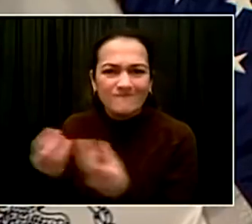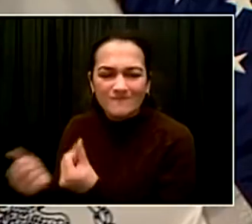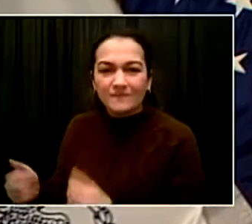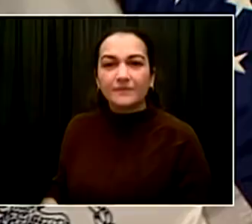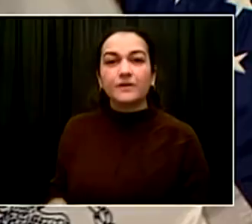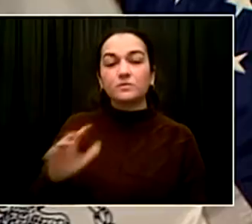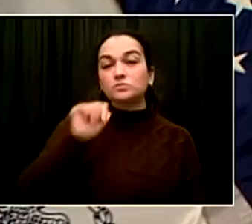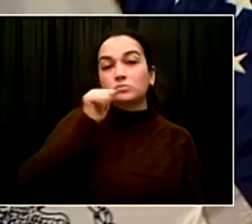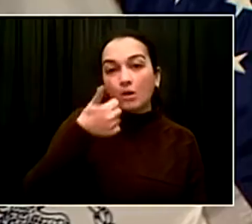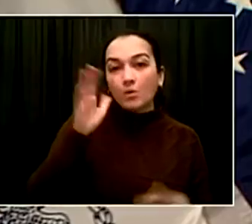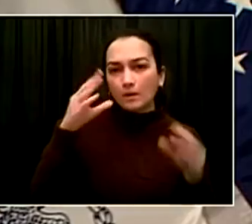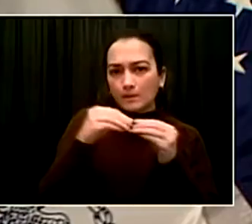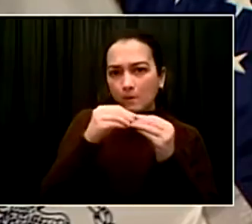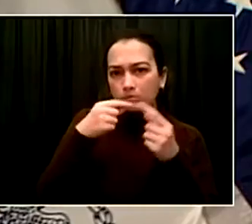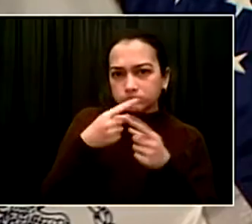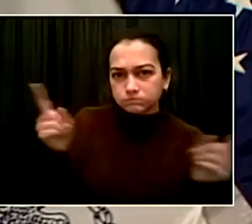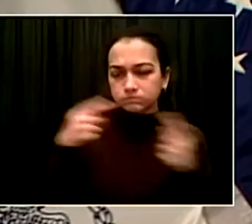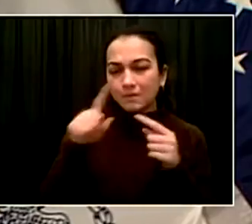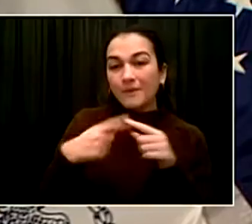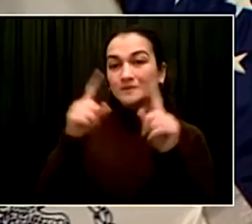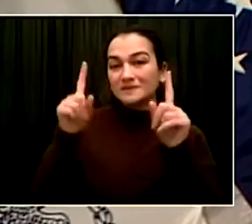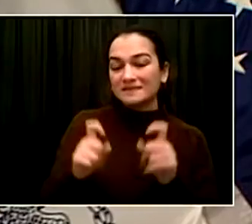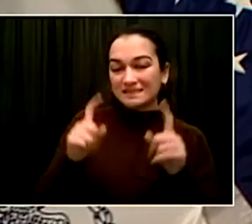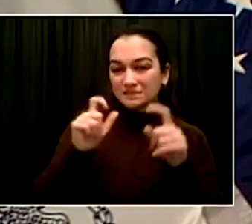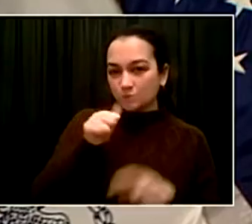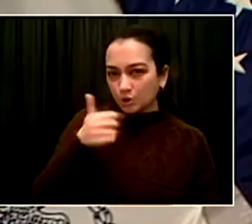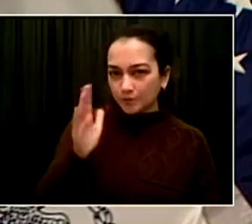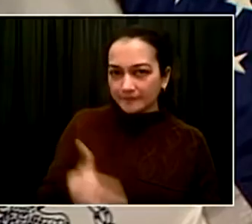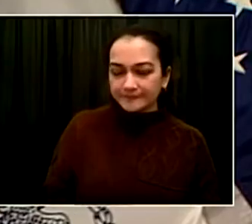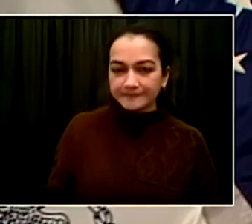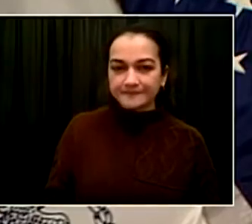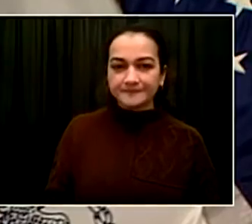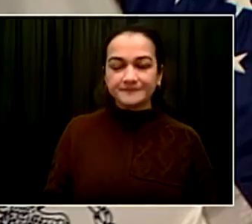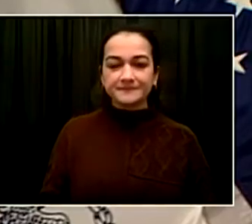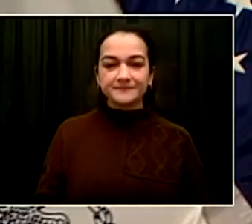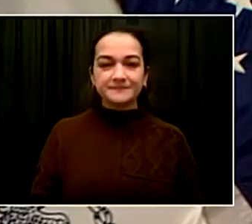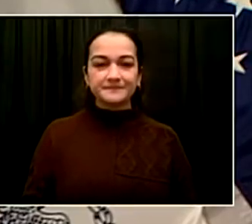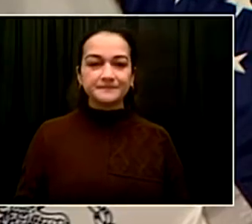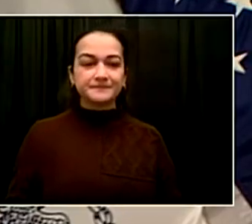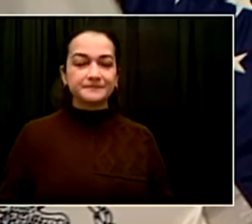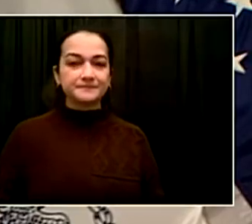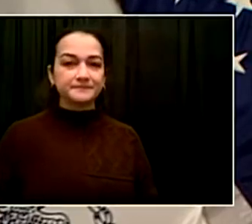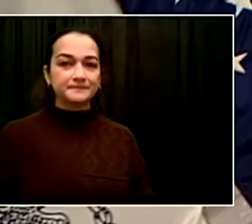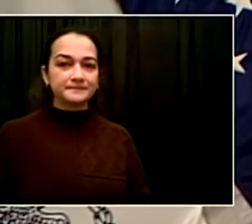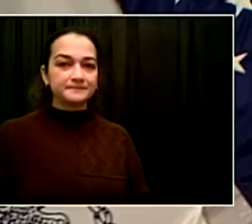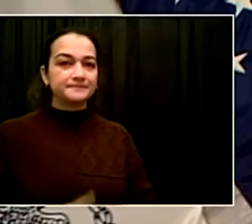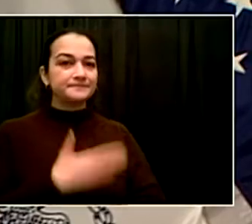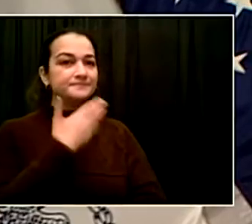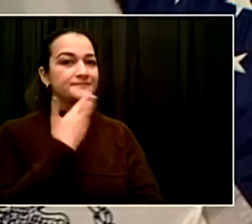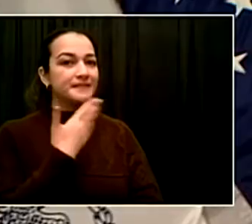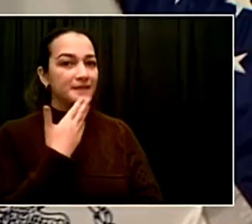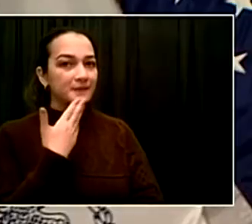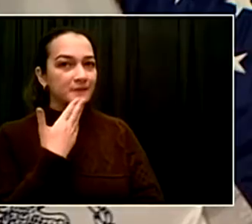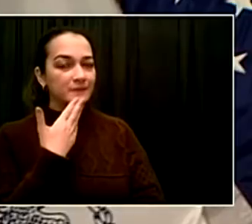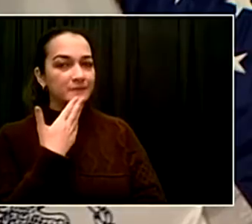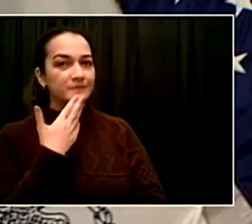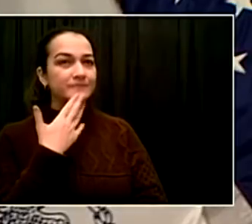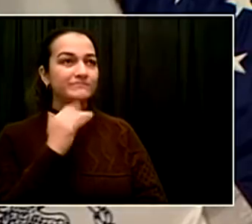AND MORE IN TERMS OF ADDITIONAL TESTING COMING ONLINE. GO AHEAD, GLORIA.